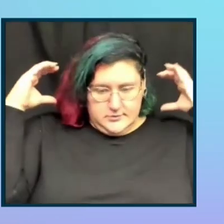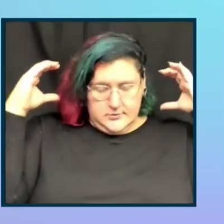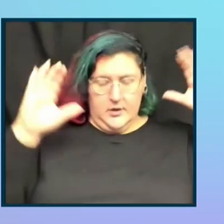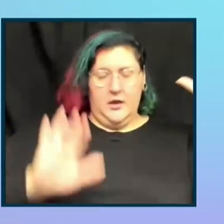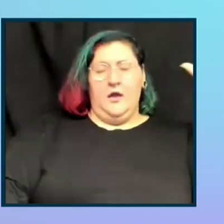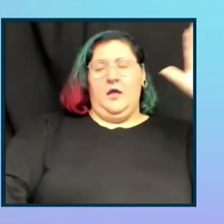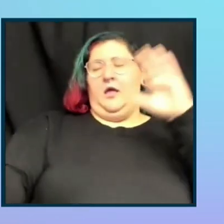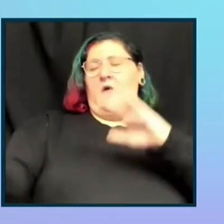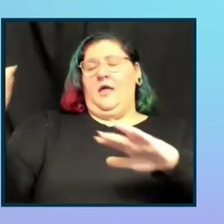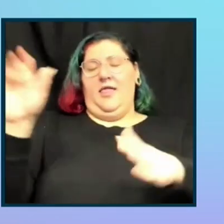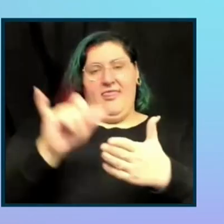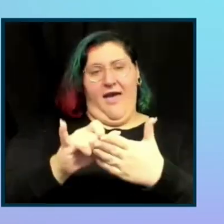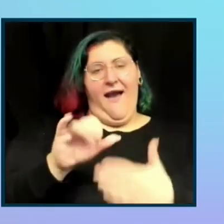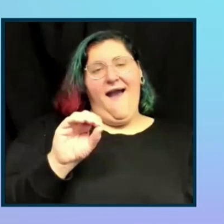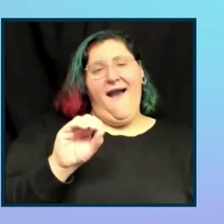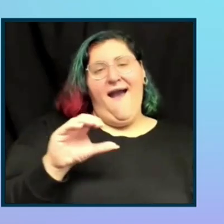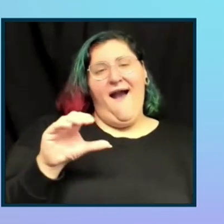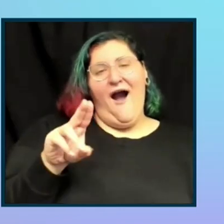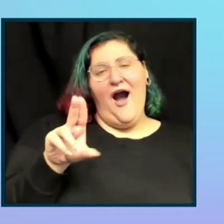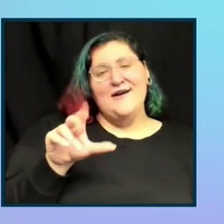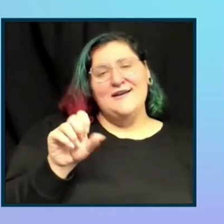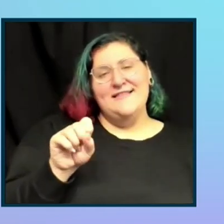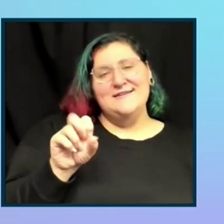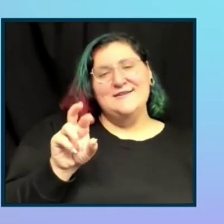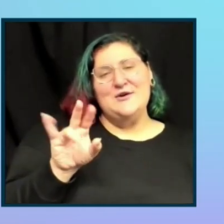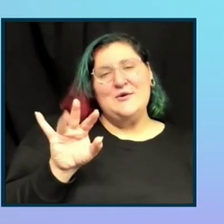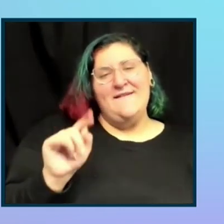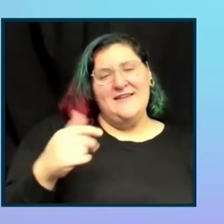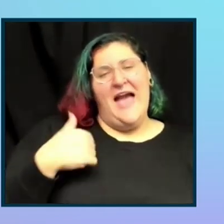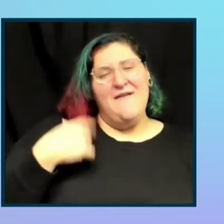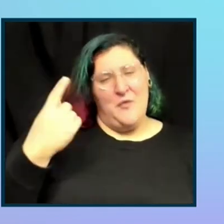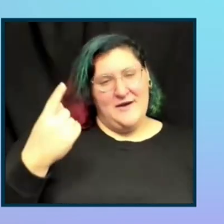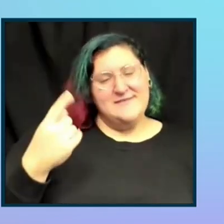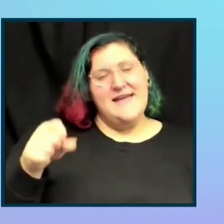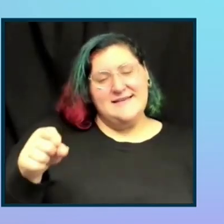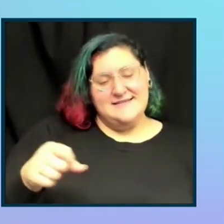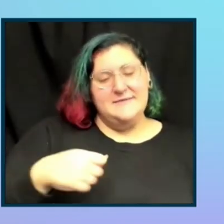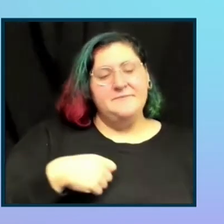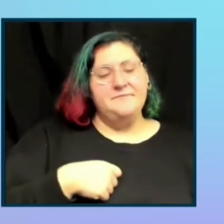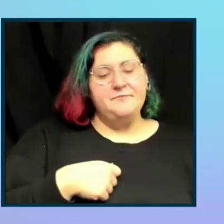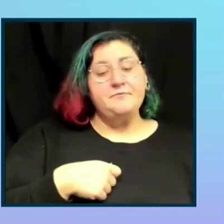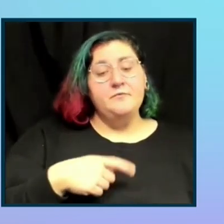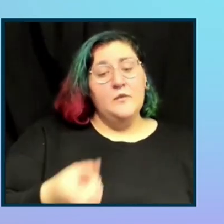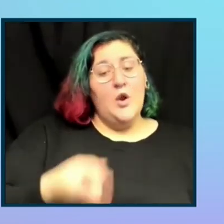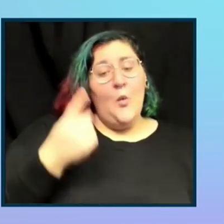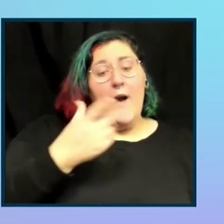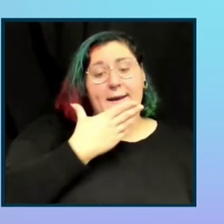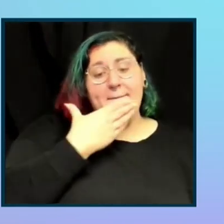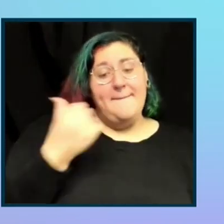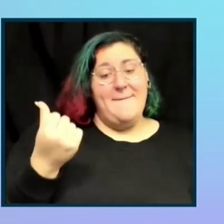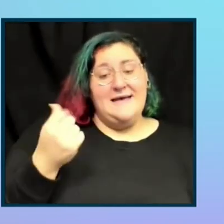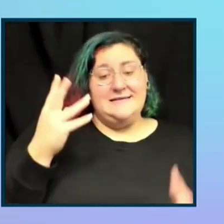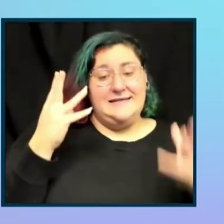for a review not by Oculus, but you know, a while ago. And one of my best experiences of that is probably